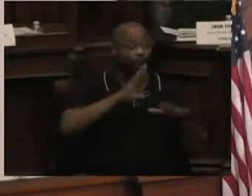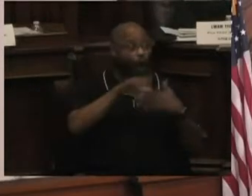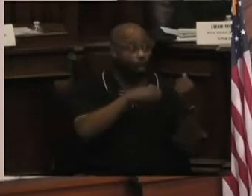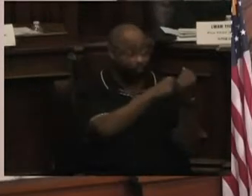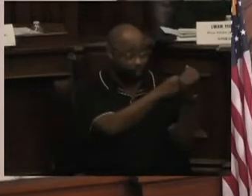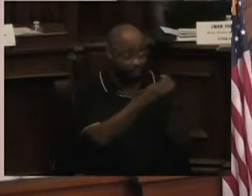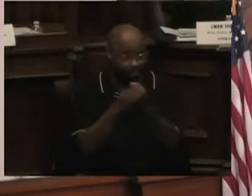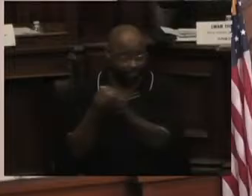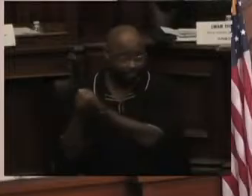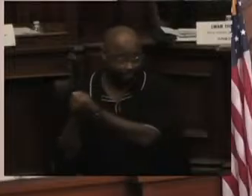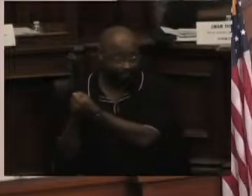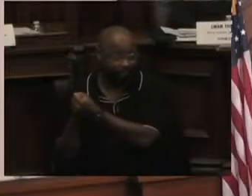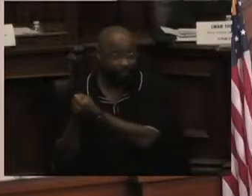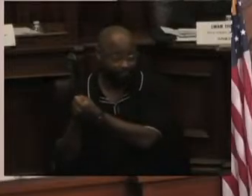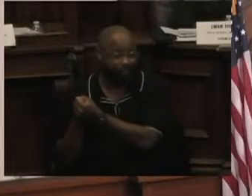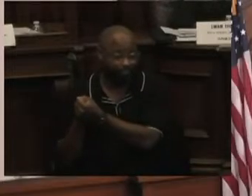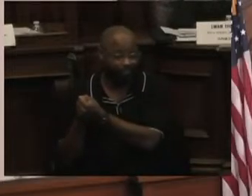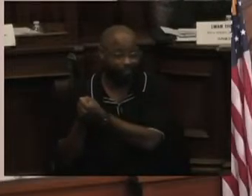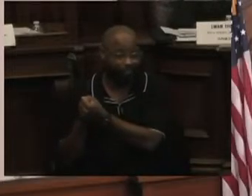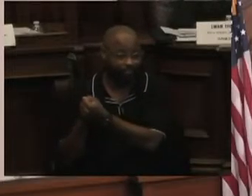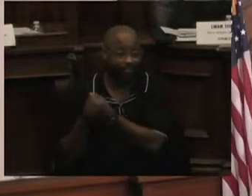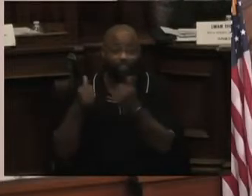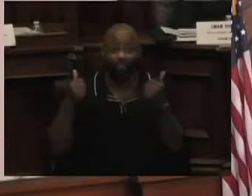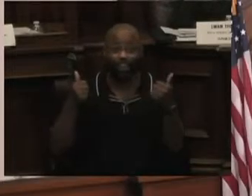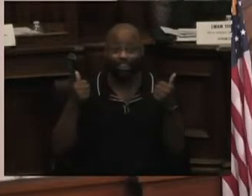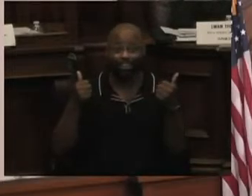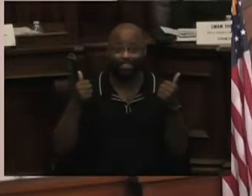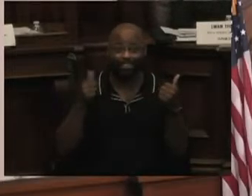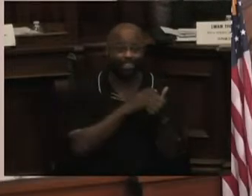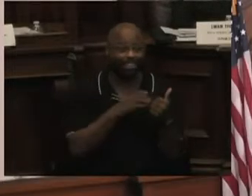second for the motion to create